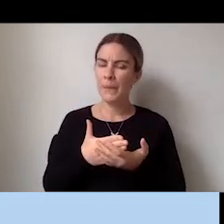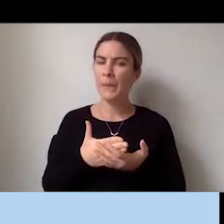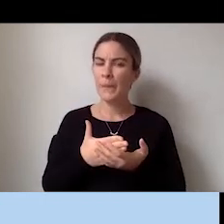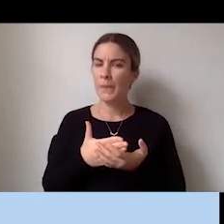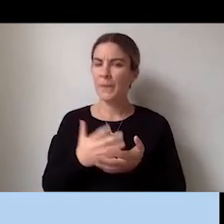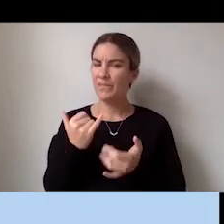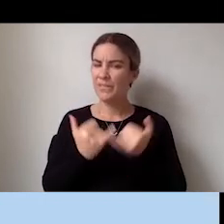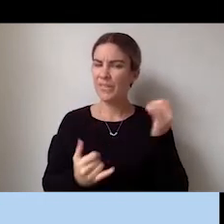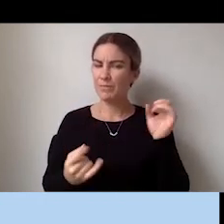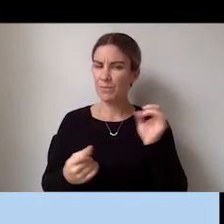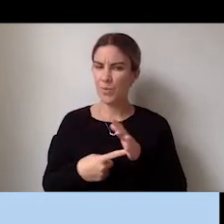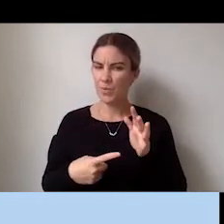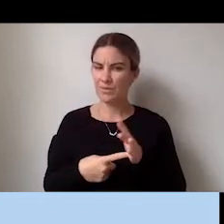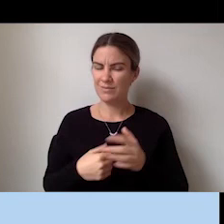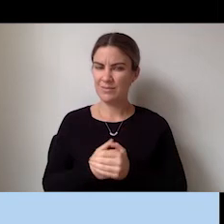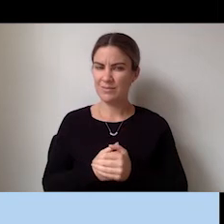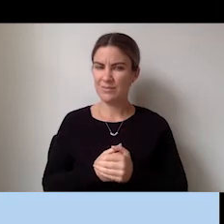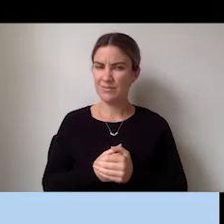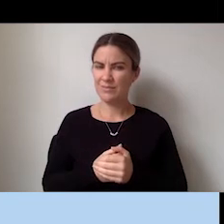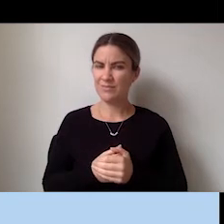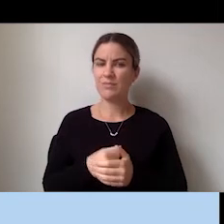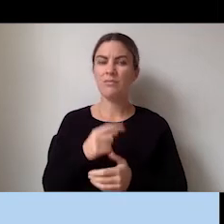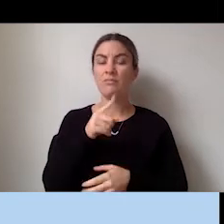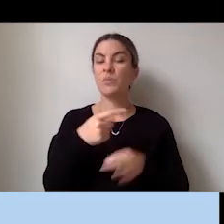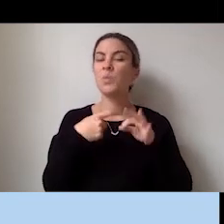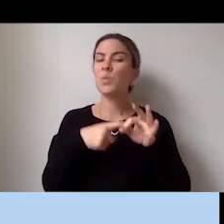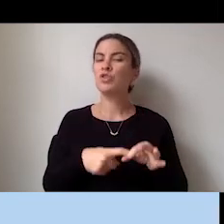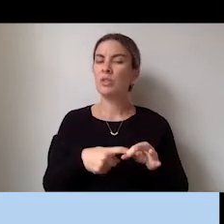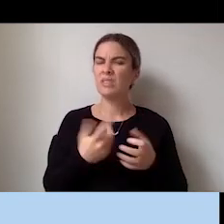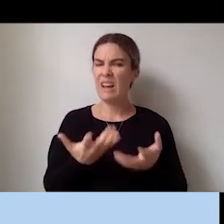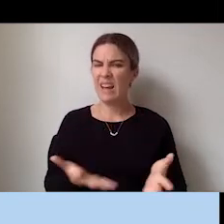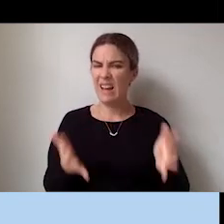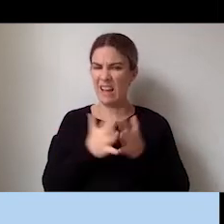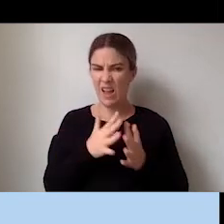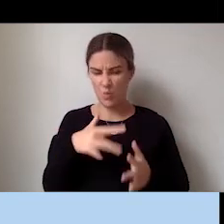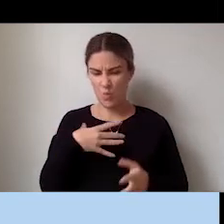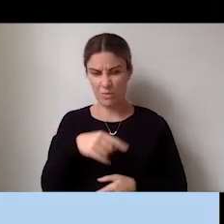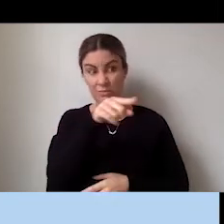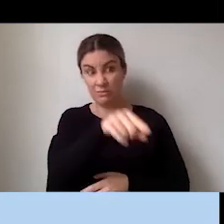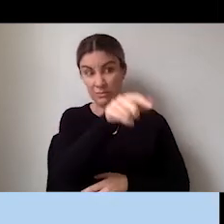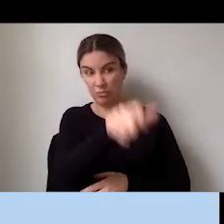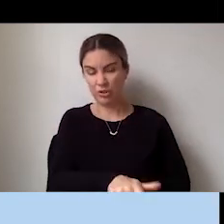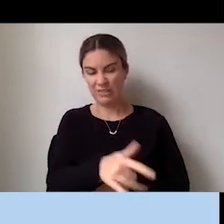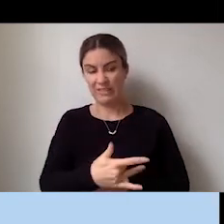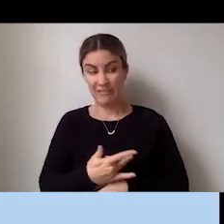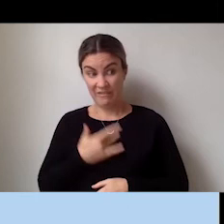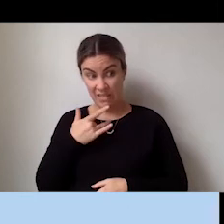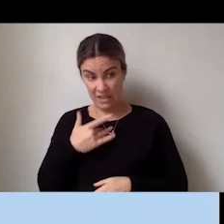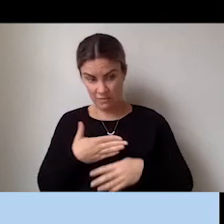Part of my - the other questions read, "How do we want people we work with to feel? How do we want to feel?